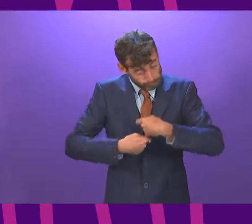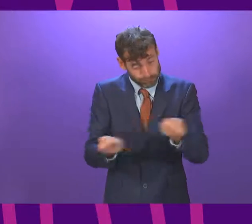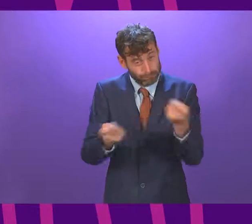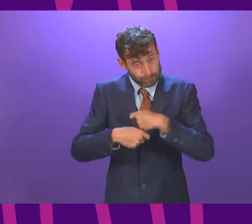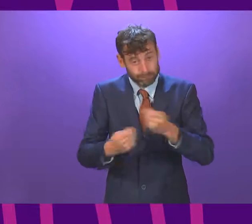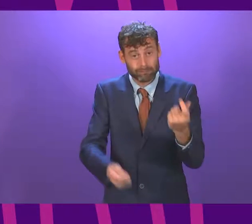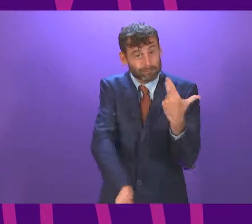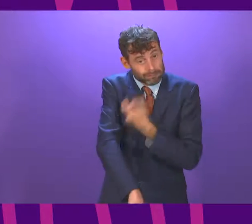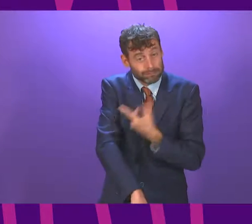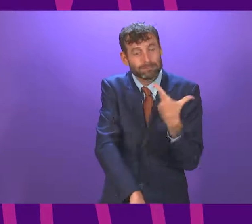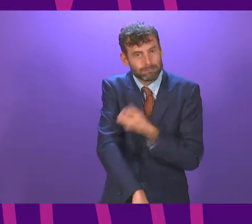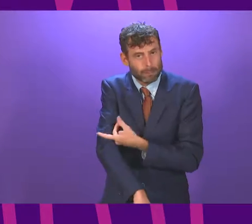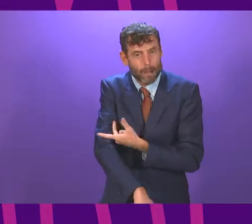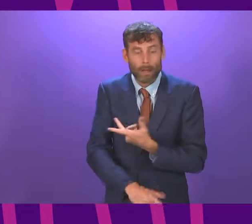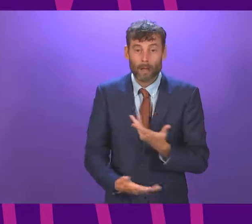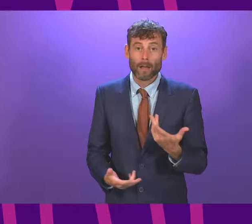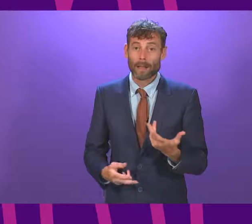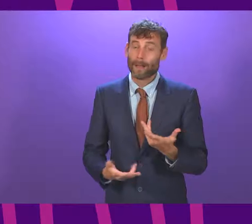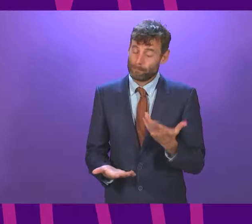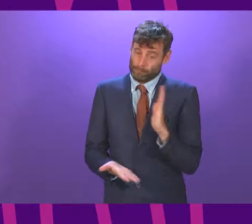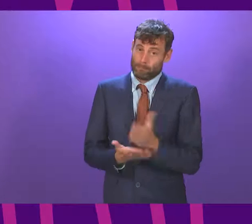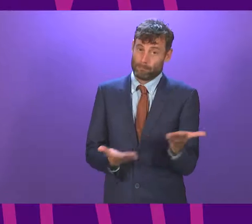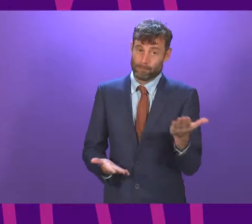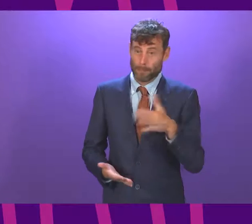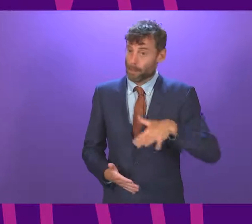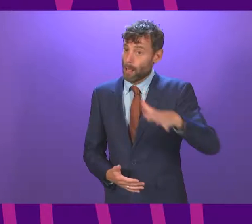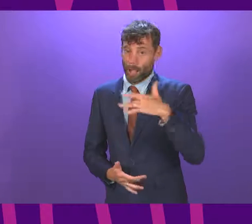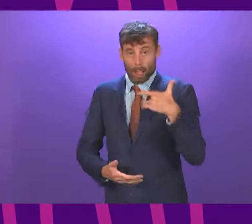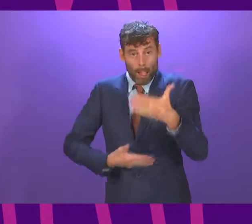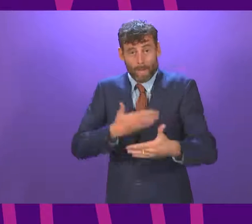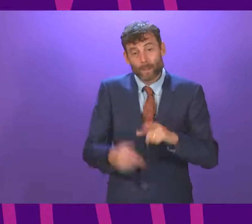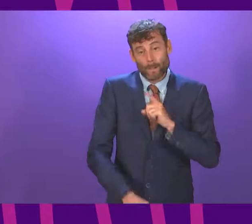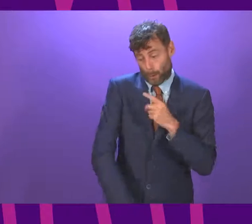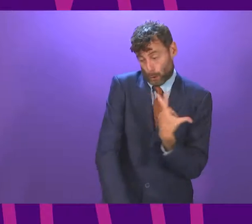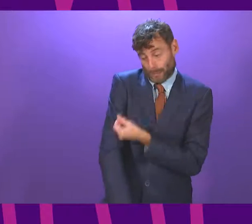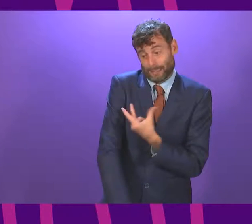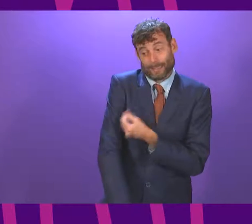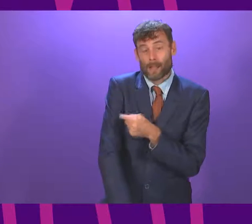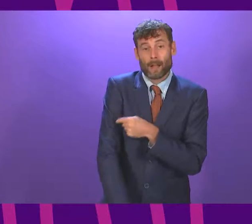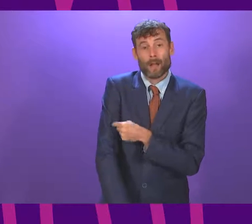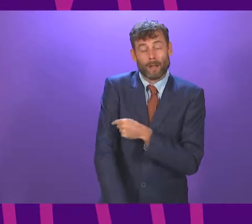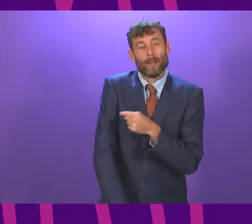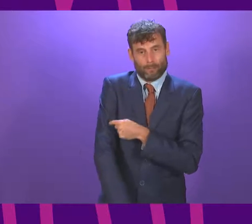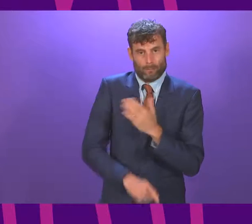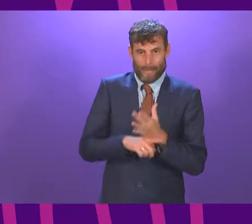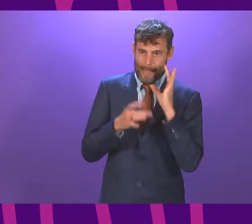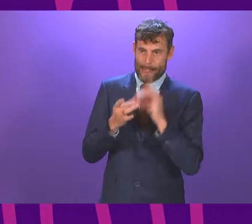We would not be where we are without the vaccine roll-out, which was guided by the expert advice of the Joint Committee on Vaccination and Immunisation and others.